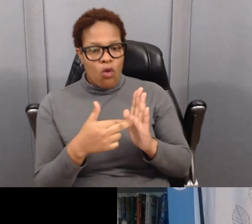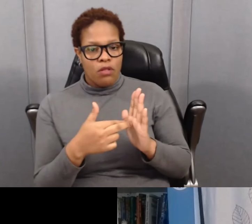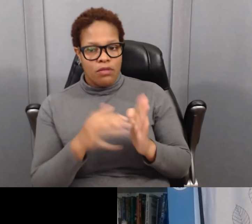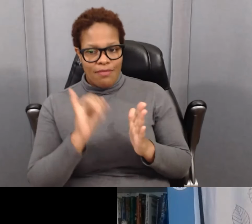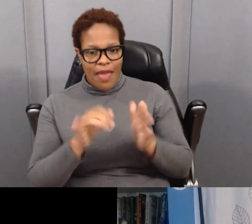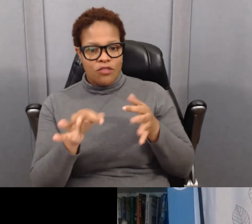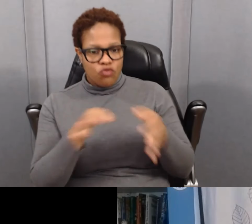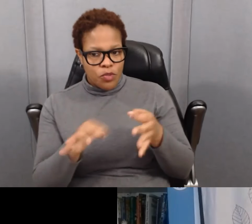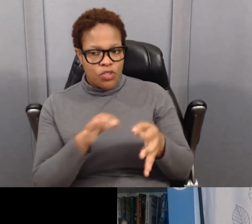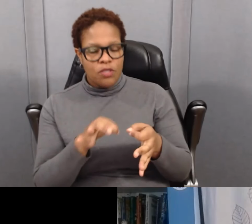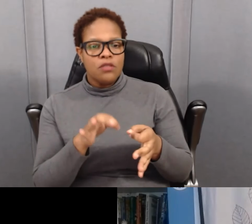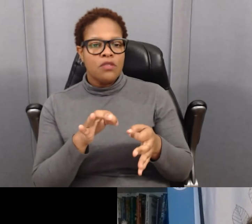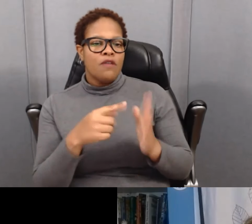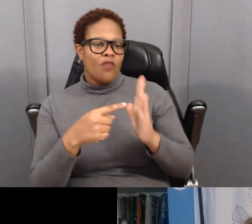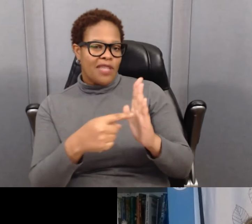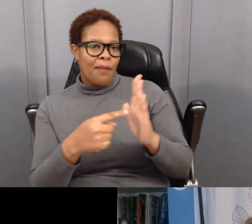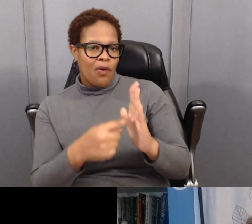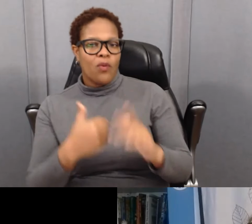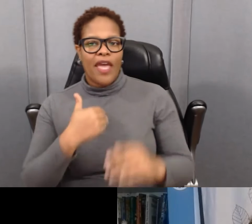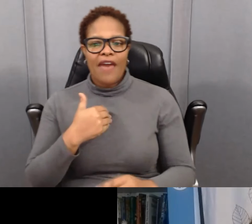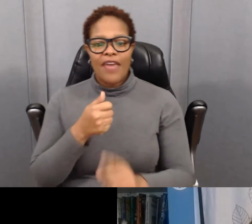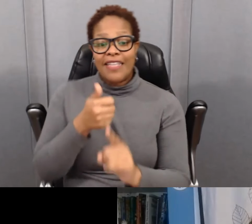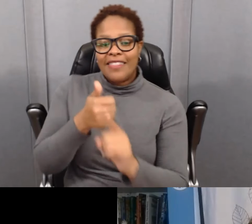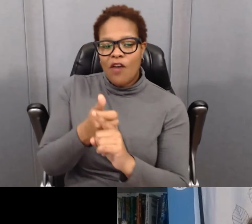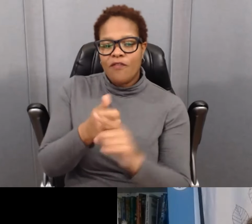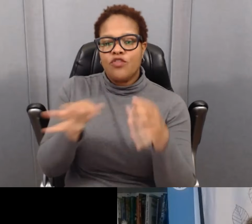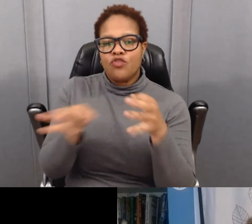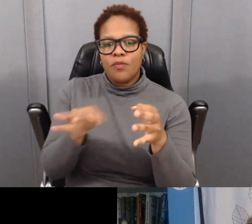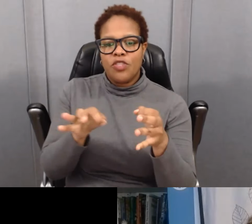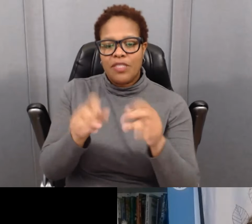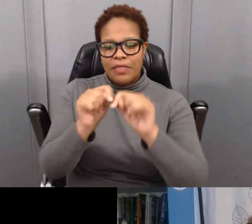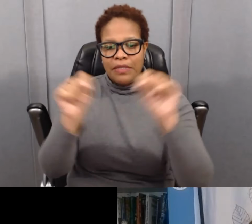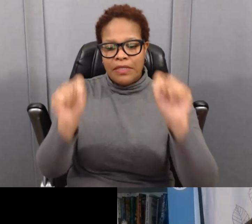So for example, we have a self description template that we like to use and we give to folks